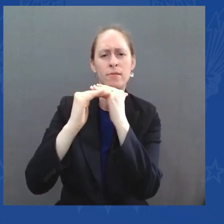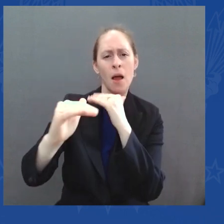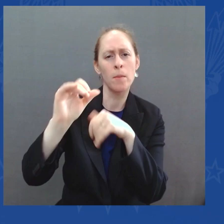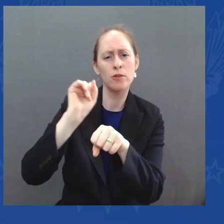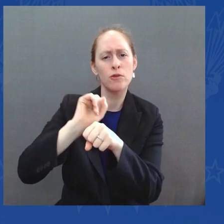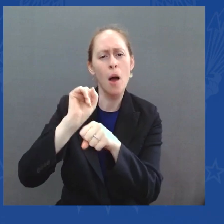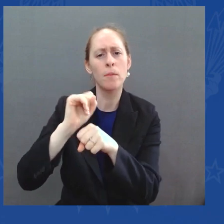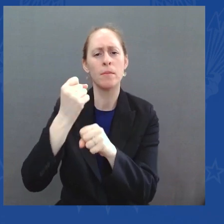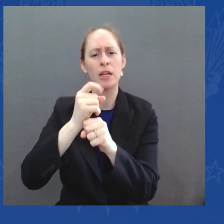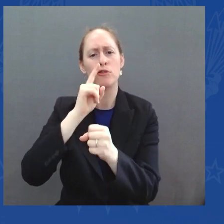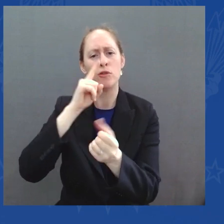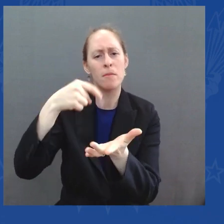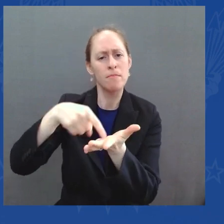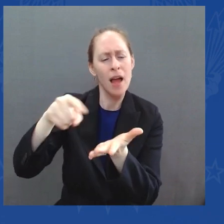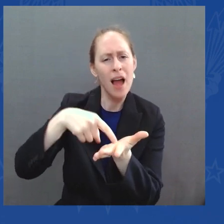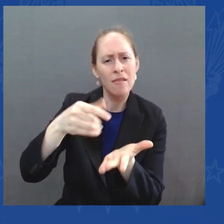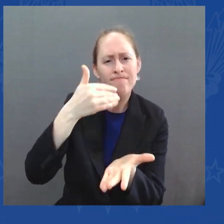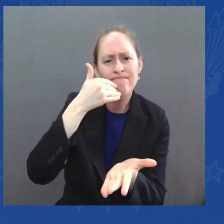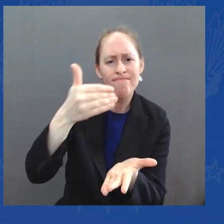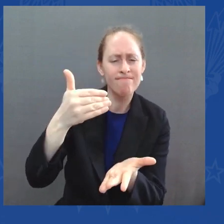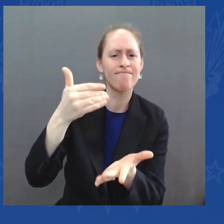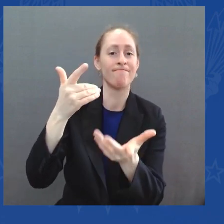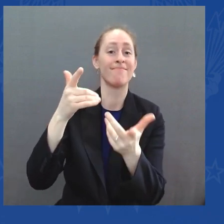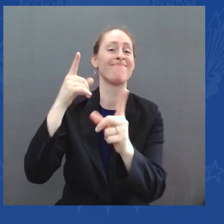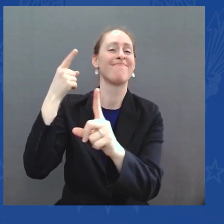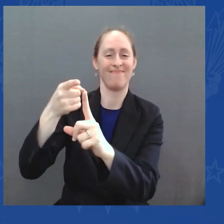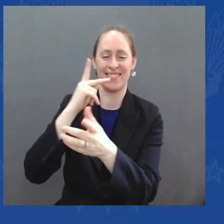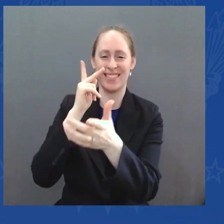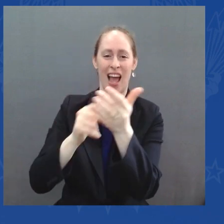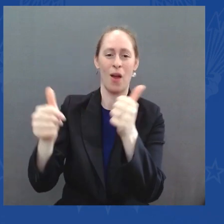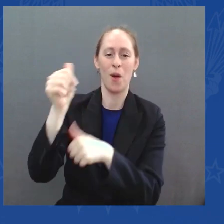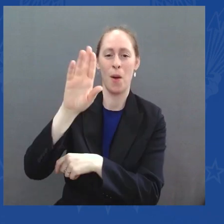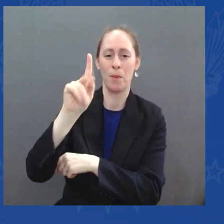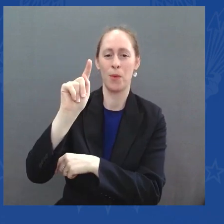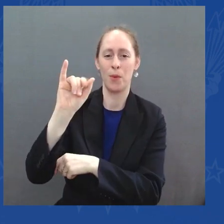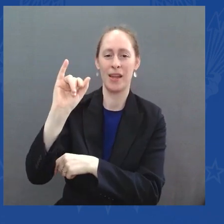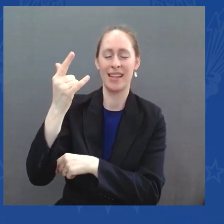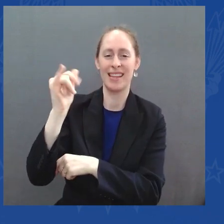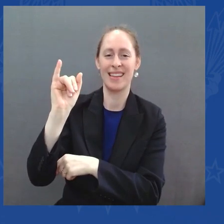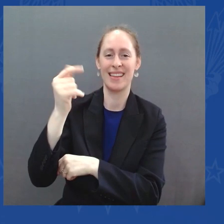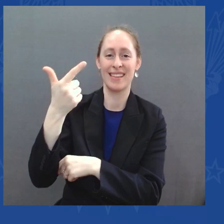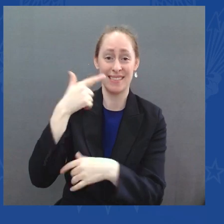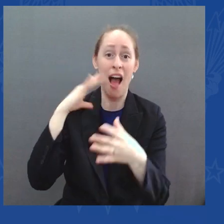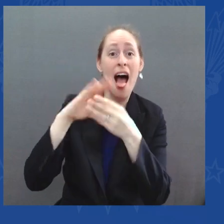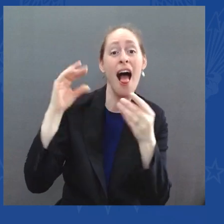And I -- he says, "Go Navy." He says, "Go Army." I used to say, "Go Navy,"